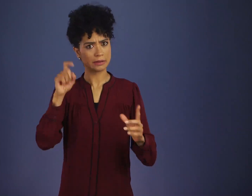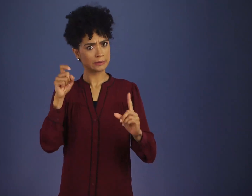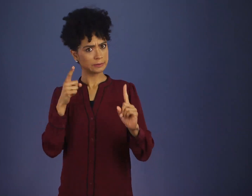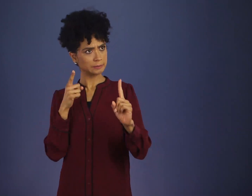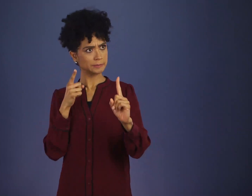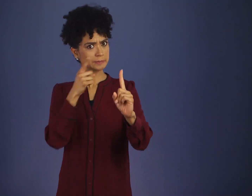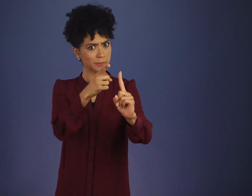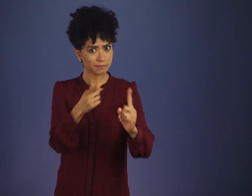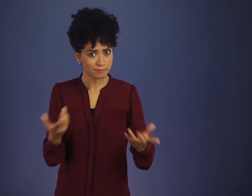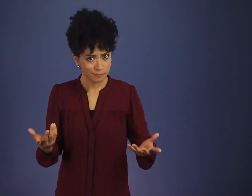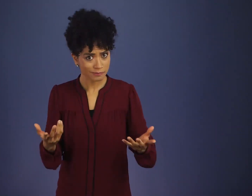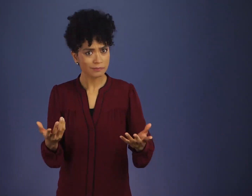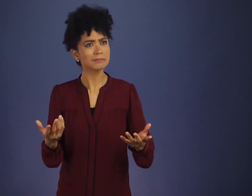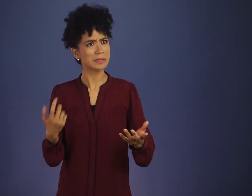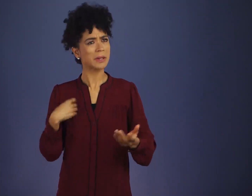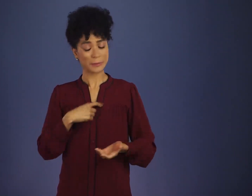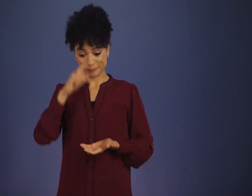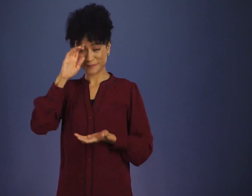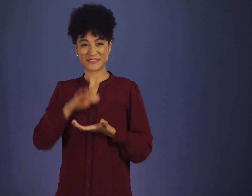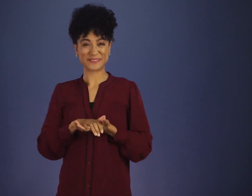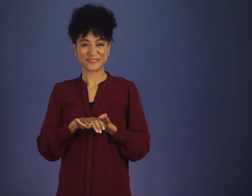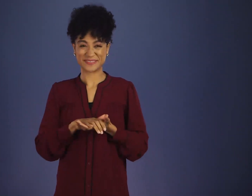is the only thing we need to work for.